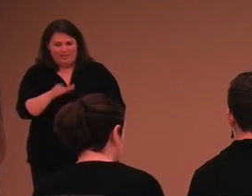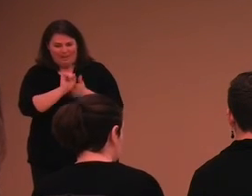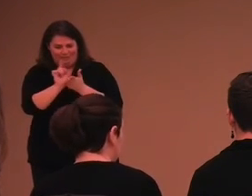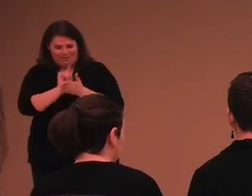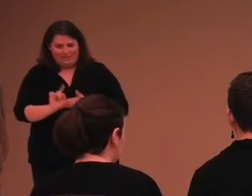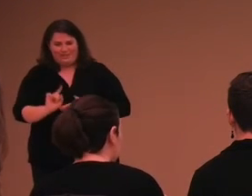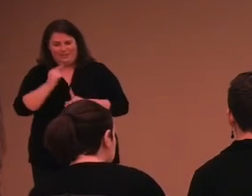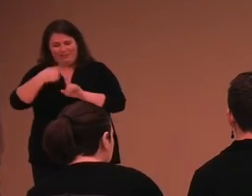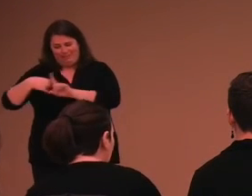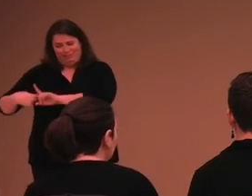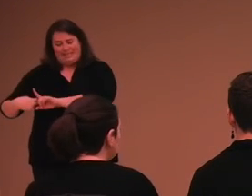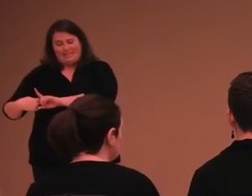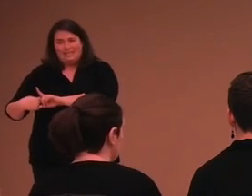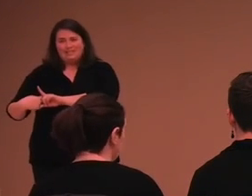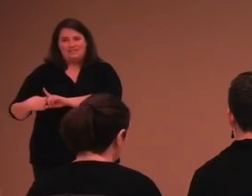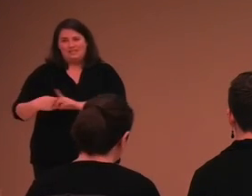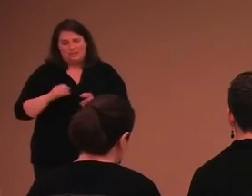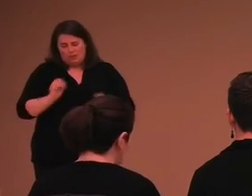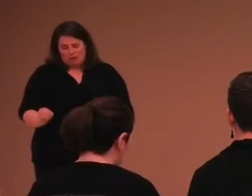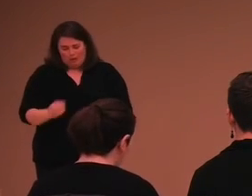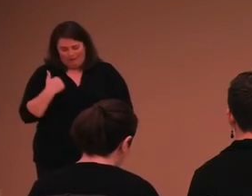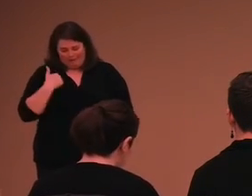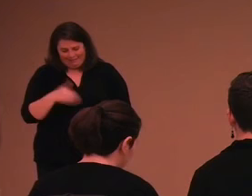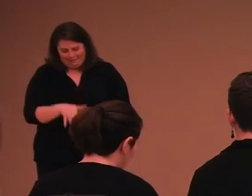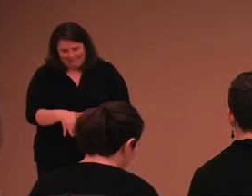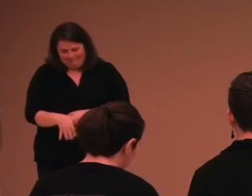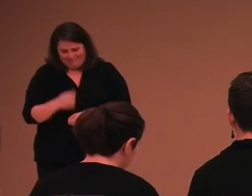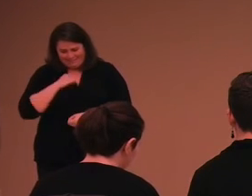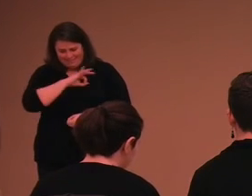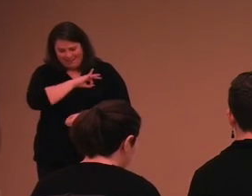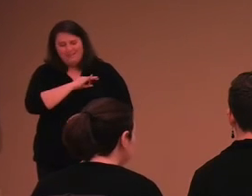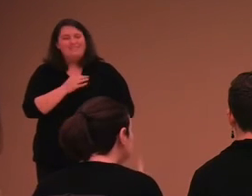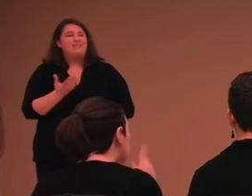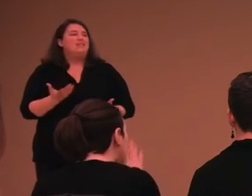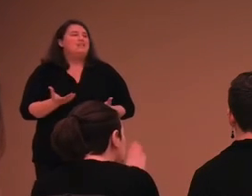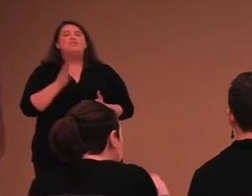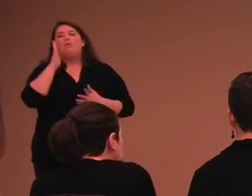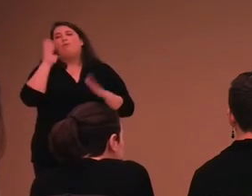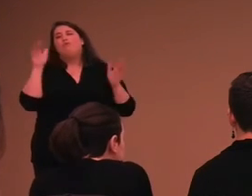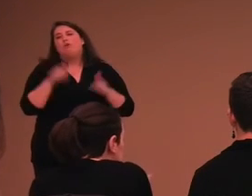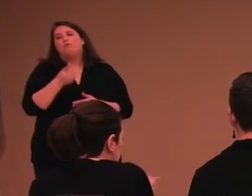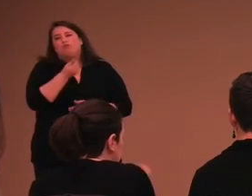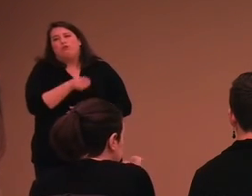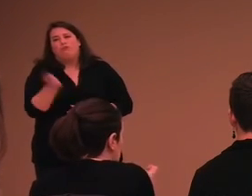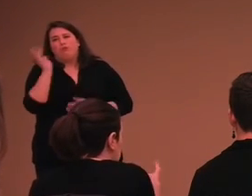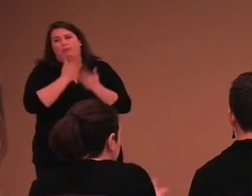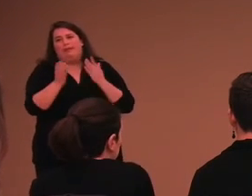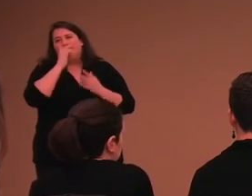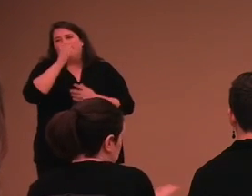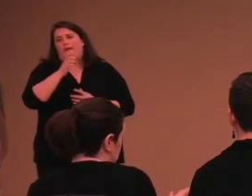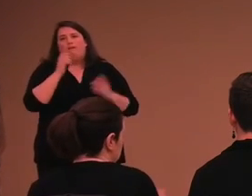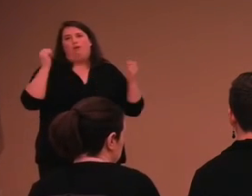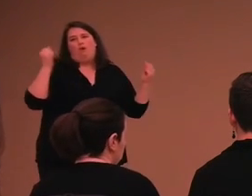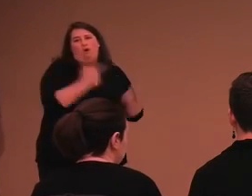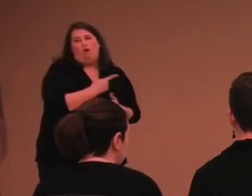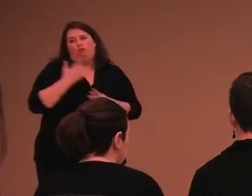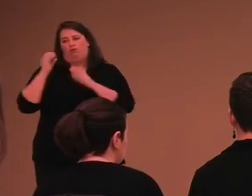But no one does so focus on doing a few things rather than all-or-nothing